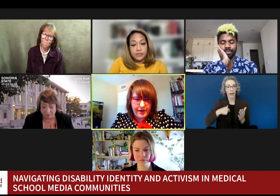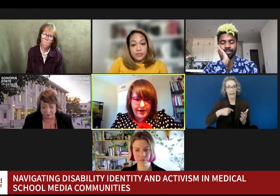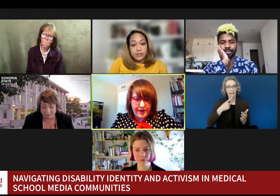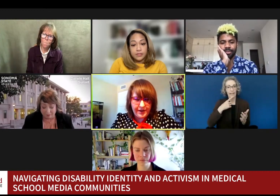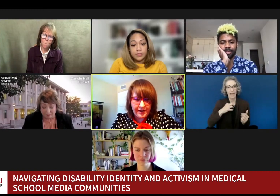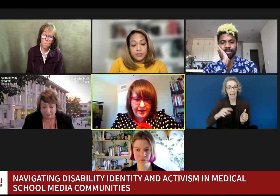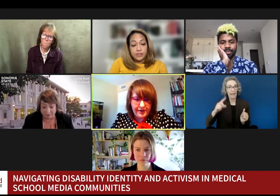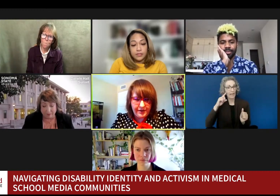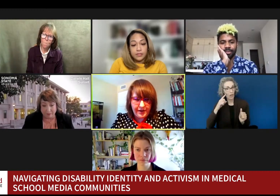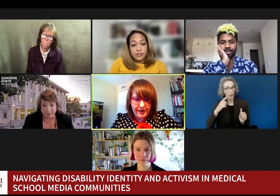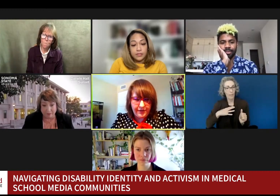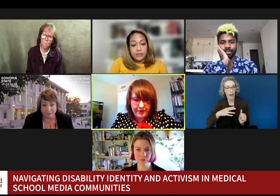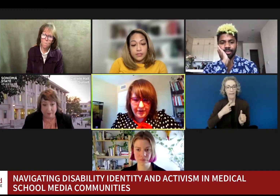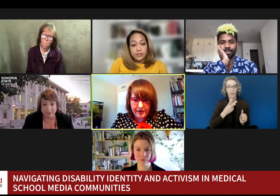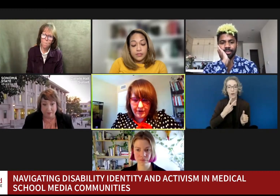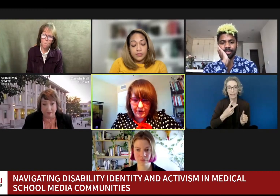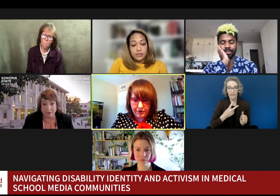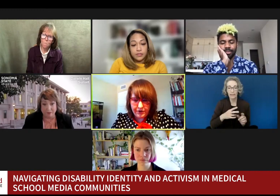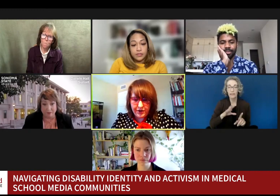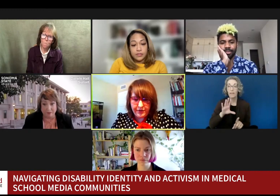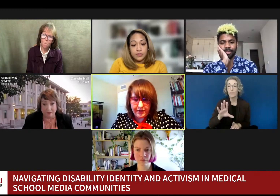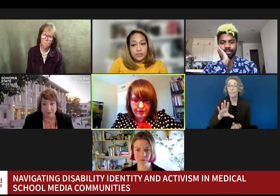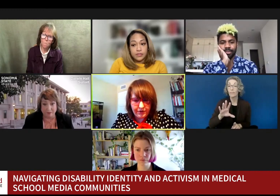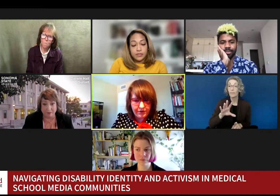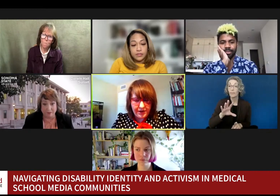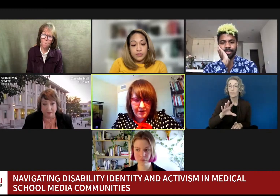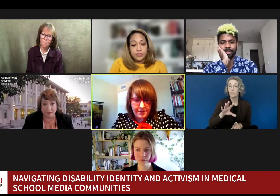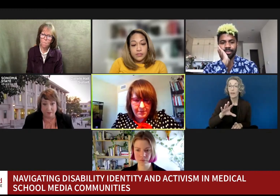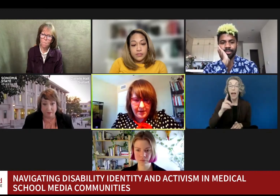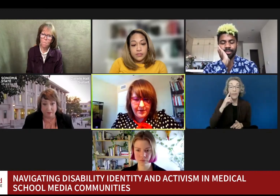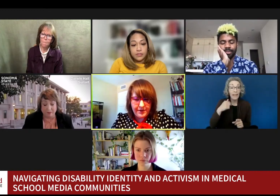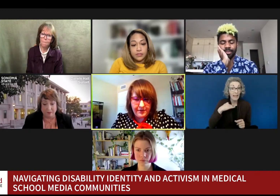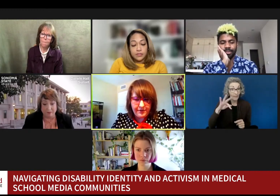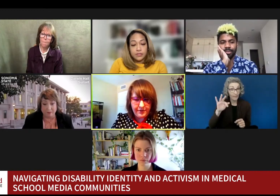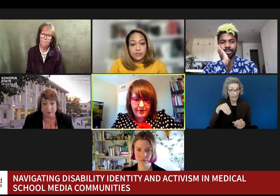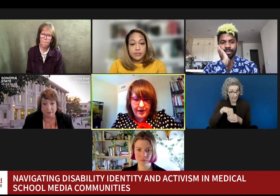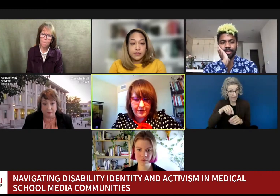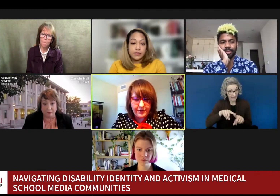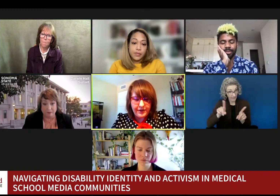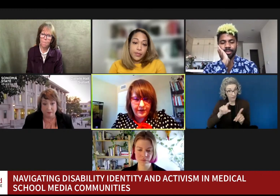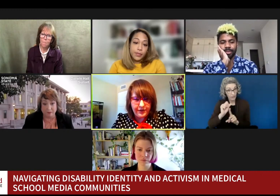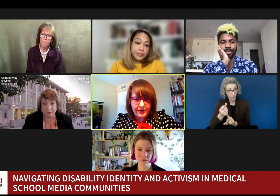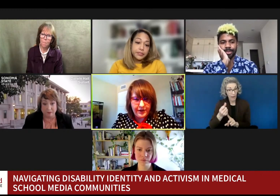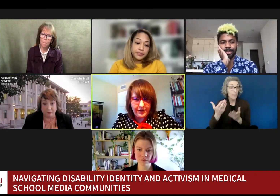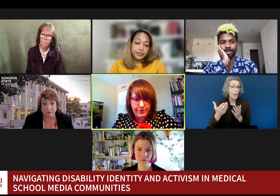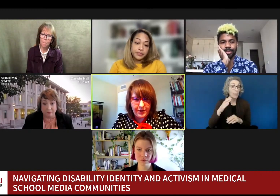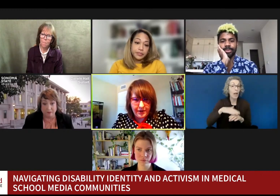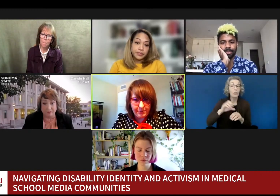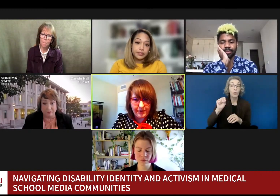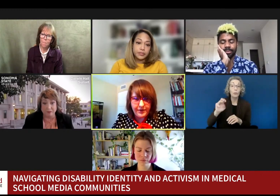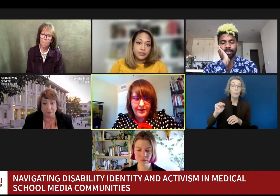And I think that if I was in a different situation, if I was on social media, maybe I would have crafted it differently and brought it up differently.